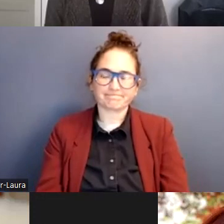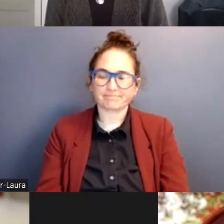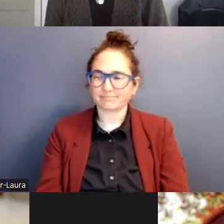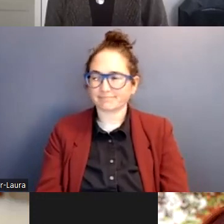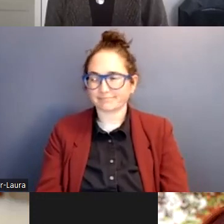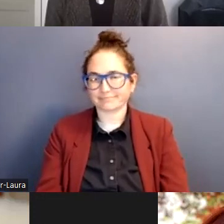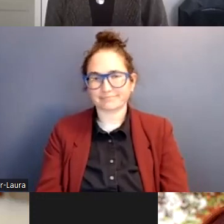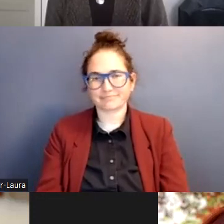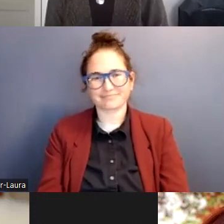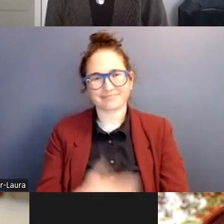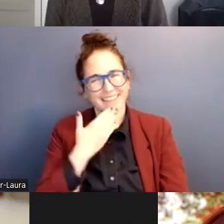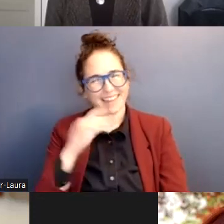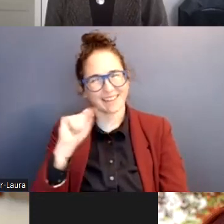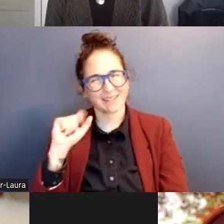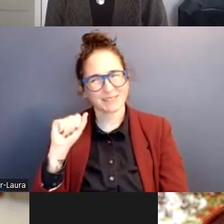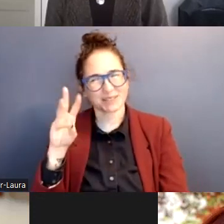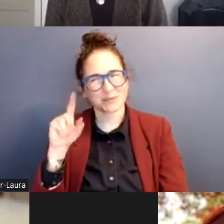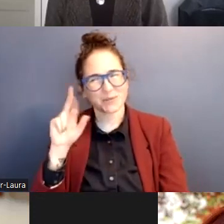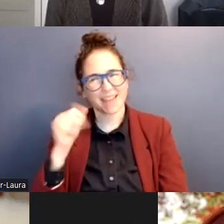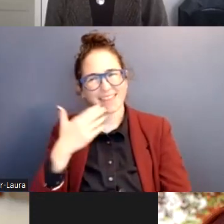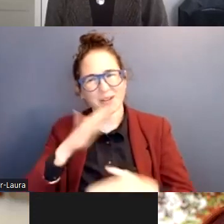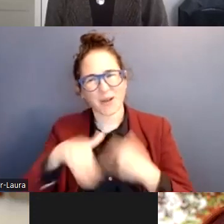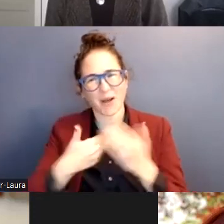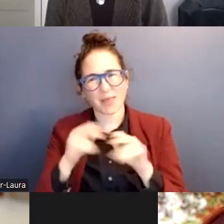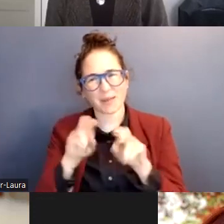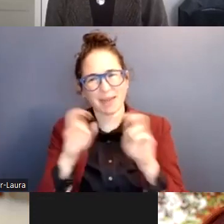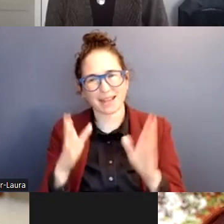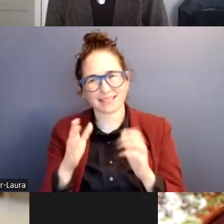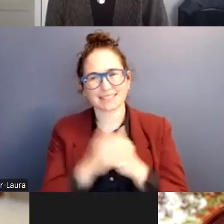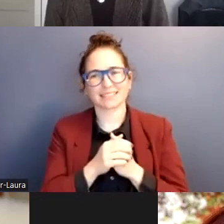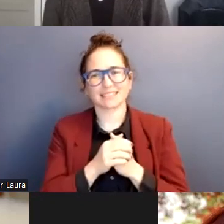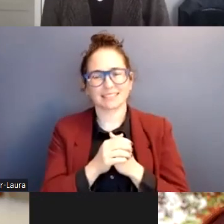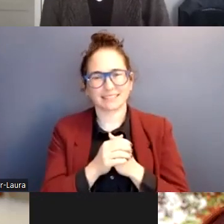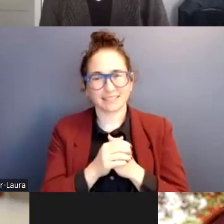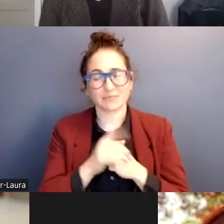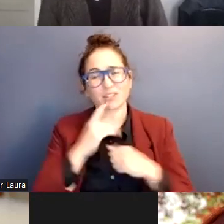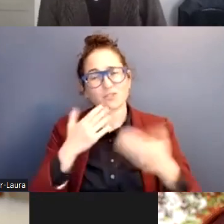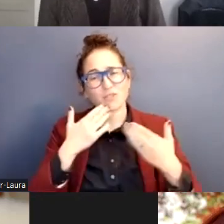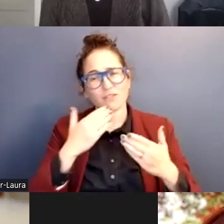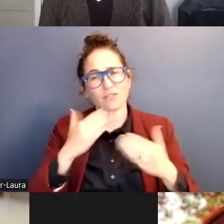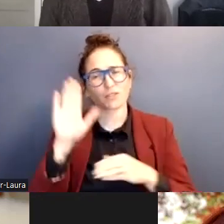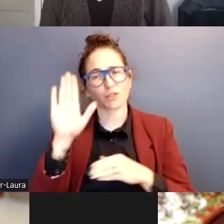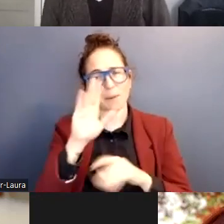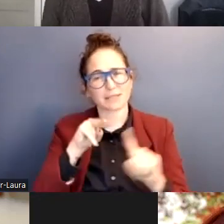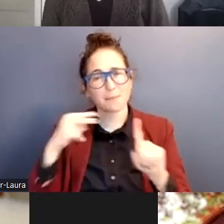Mary Beth Lepkowsky: Thank you to our thank you to all of our panelists. We're, we're very grateful for your perspectives today, your practical tips and